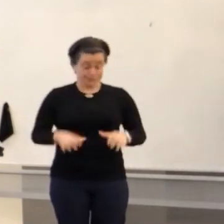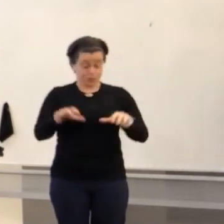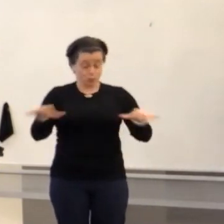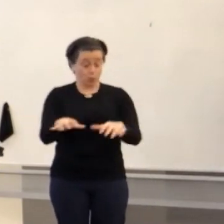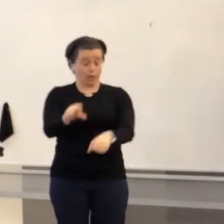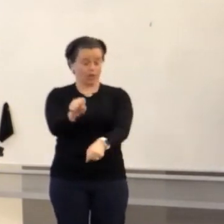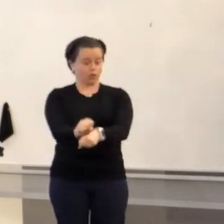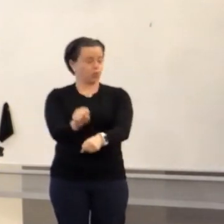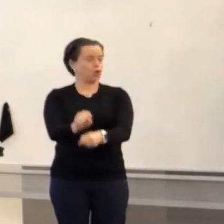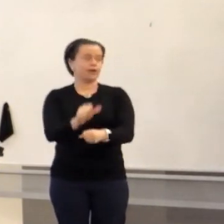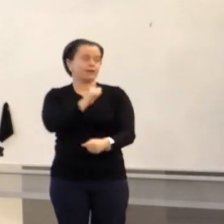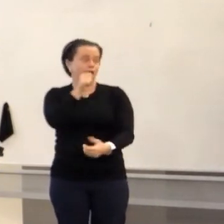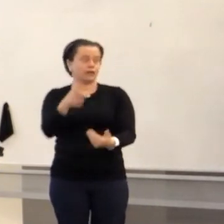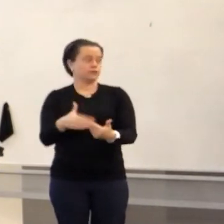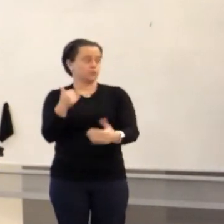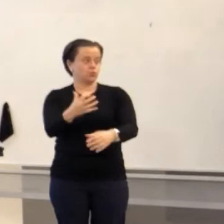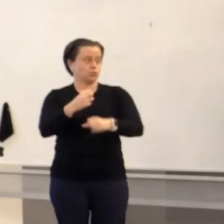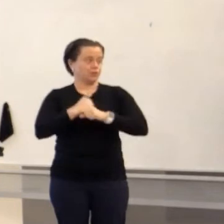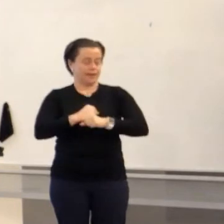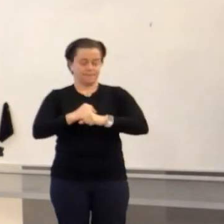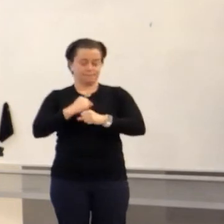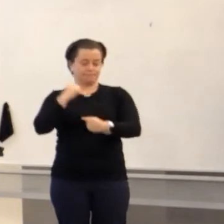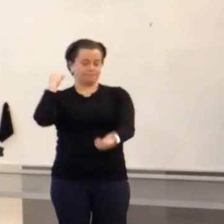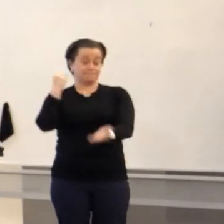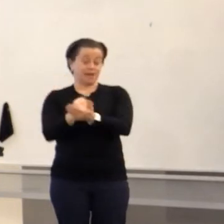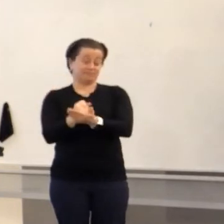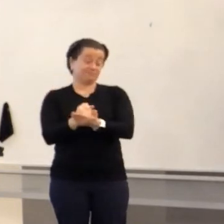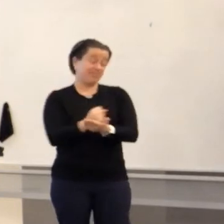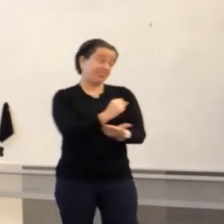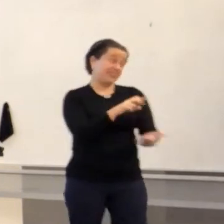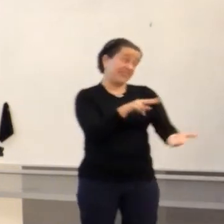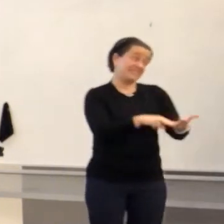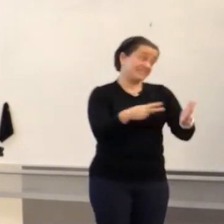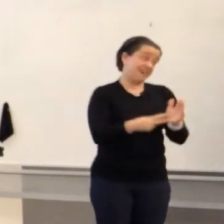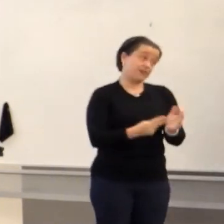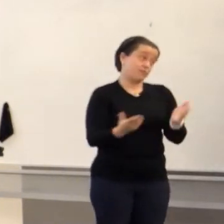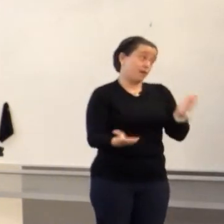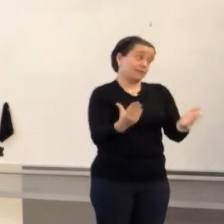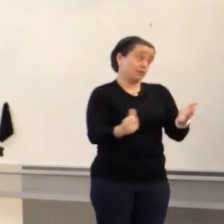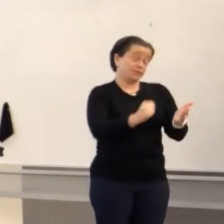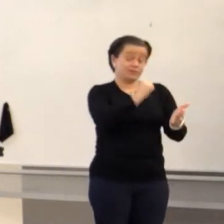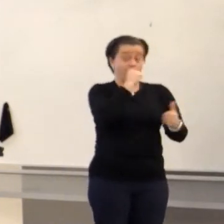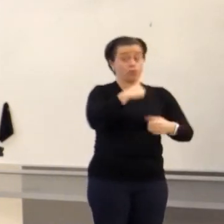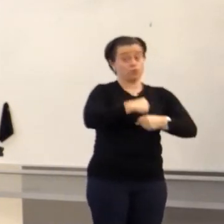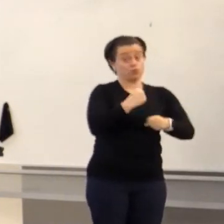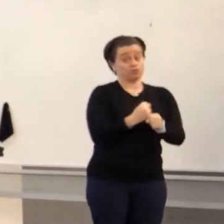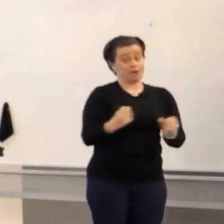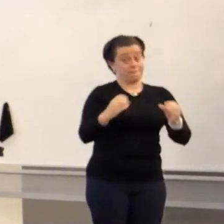to result in this restriction. They were mostly contended to, there's somewhat